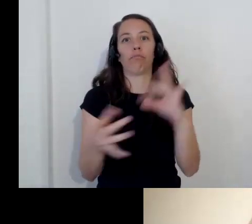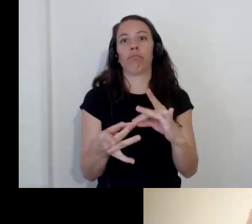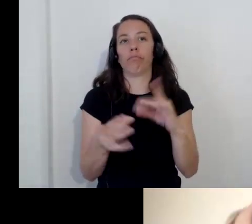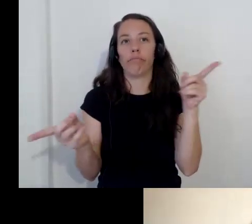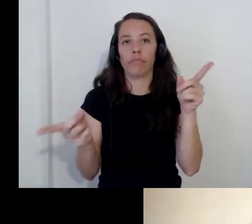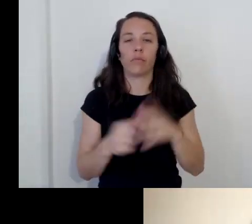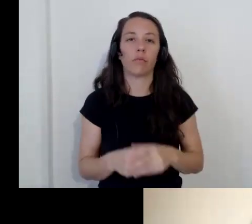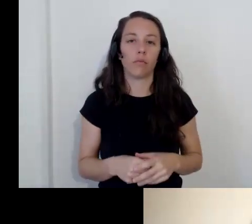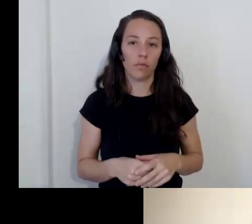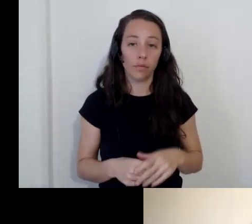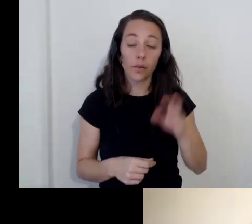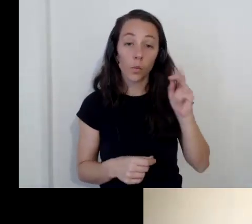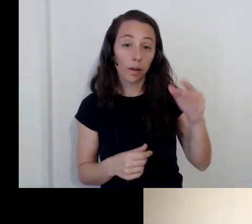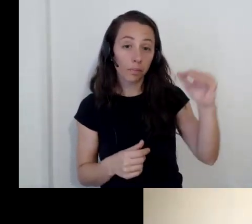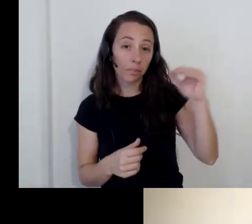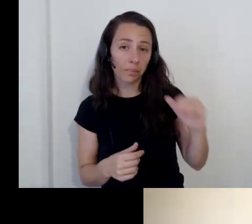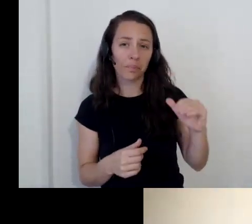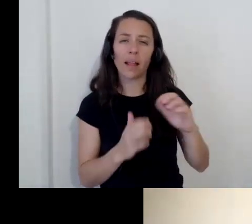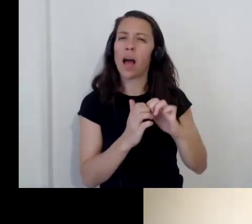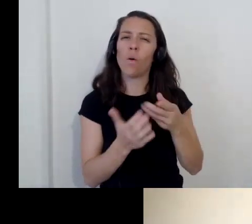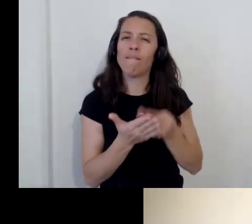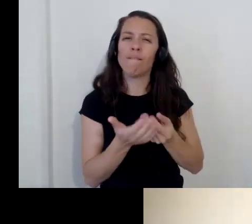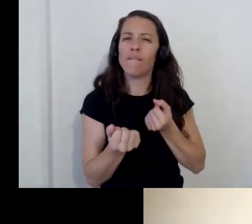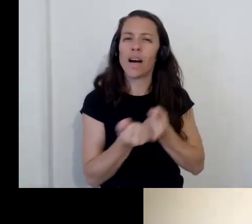is how is Making Space funded? >> KEELY CAT WELLS: So we are a for profit company.